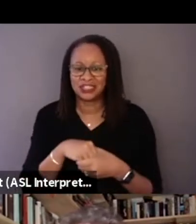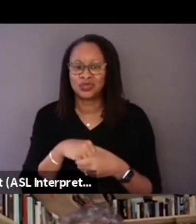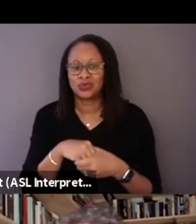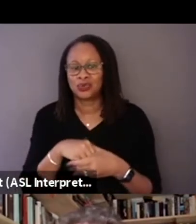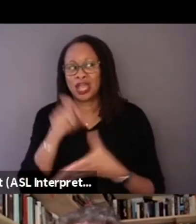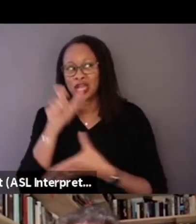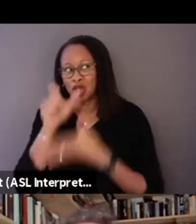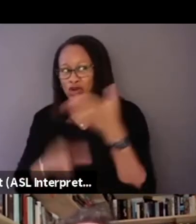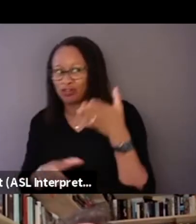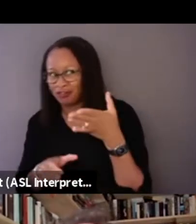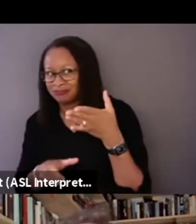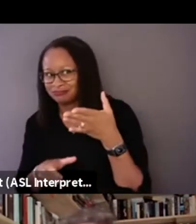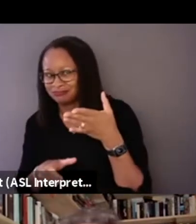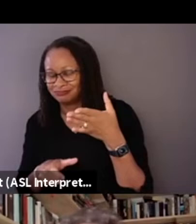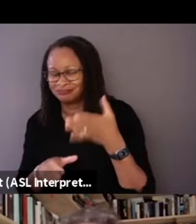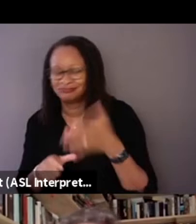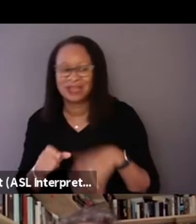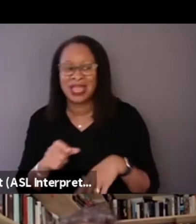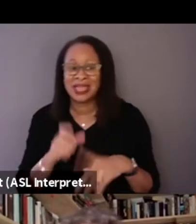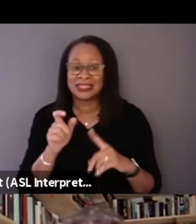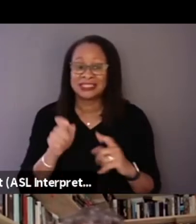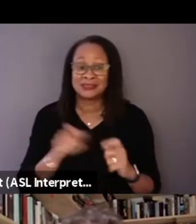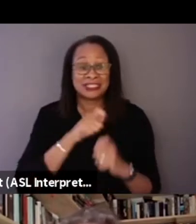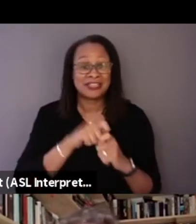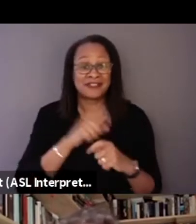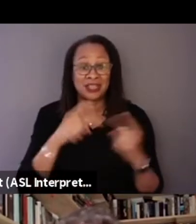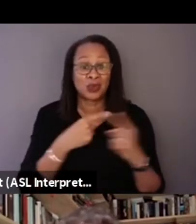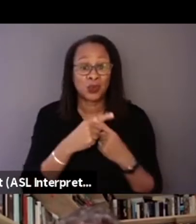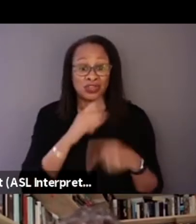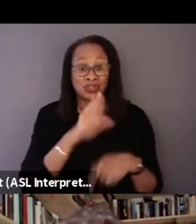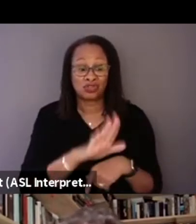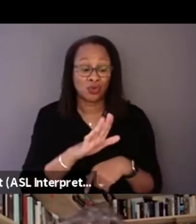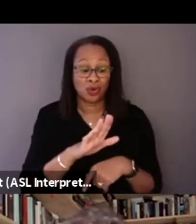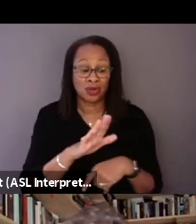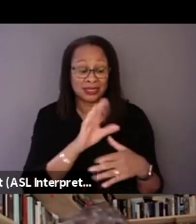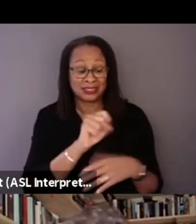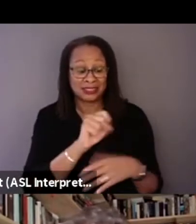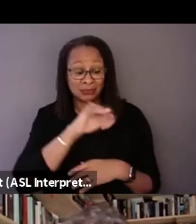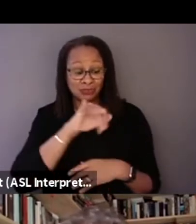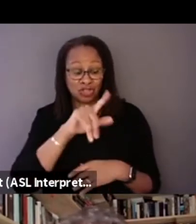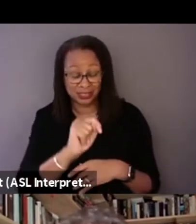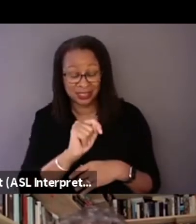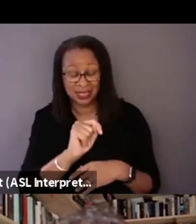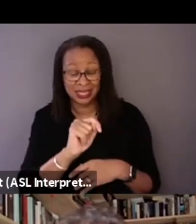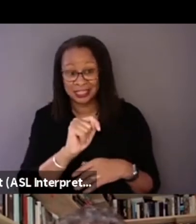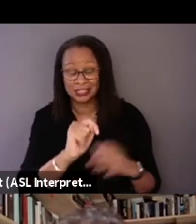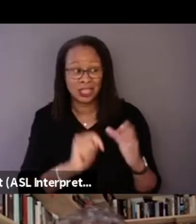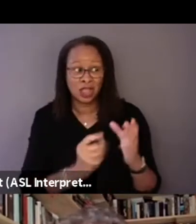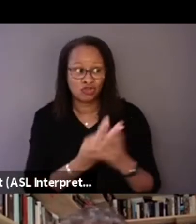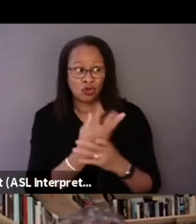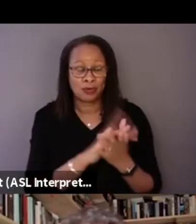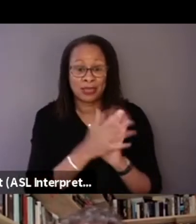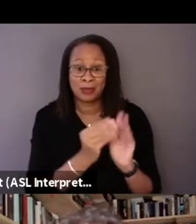especially when your subject is growing in prominence. And we did chase some of those rabbits down and then realized in edit like, oh, you know what?